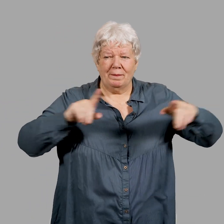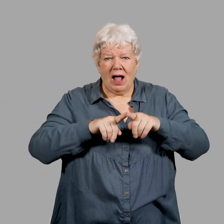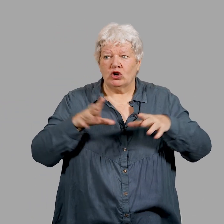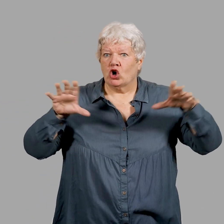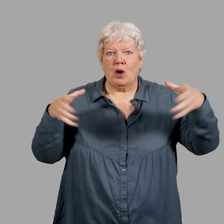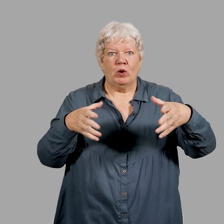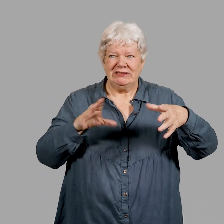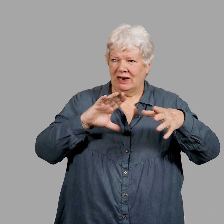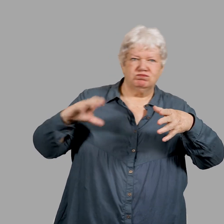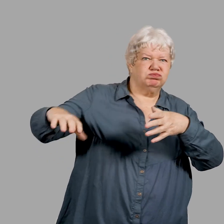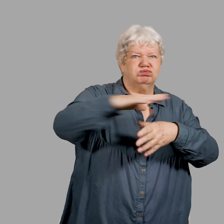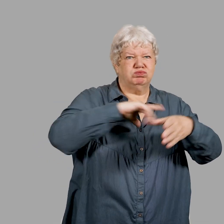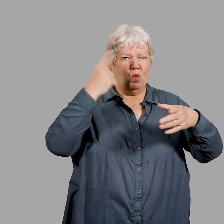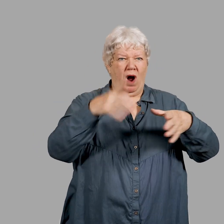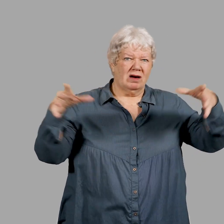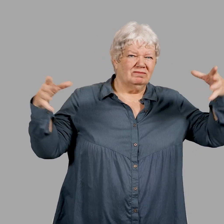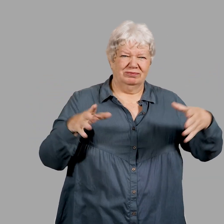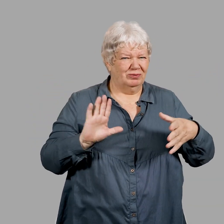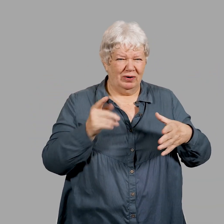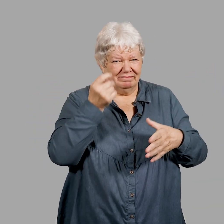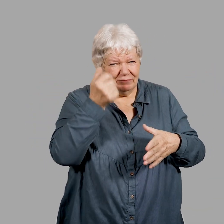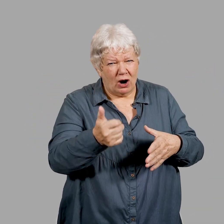are especially acute in the geographically distributed context